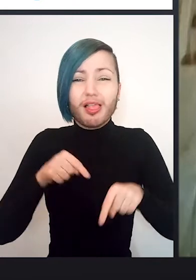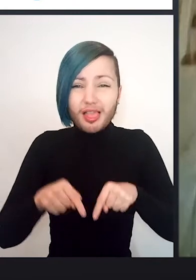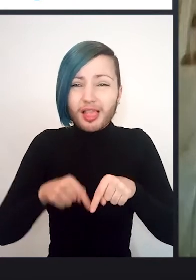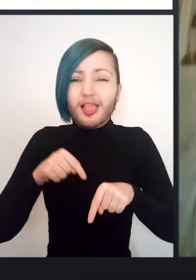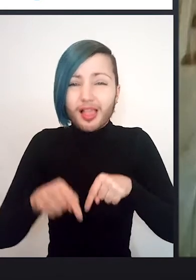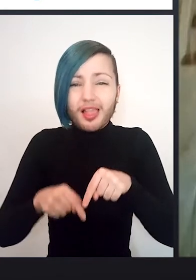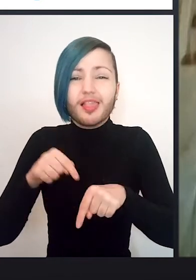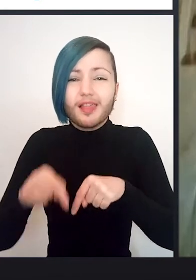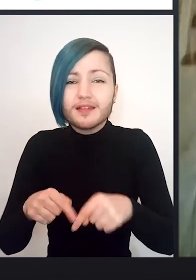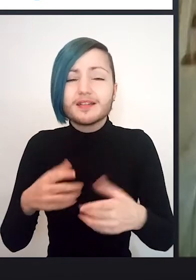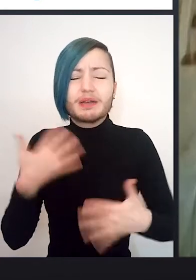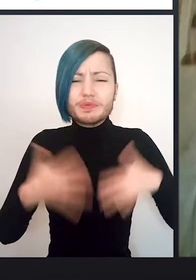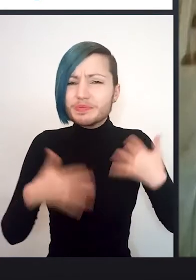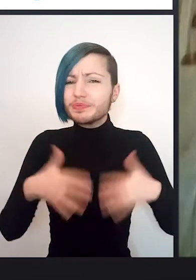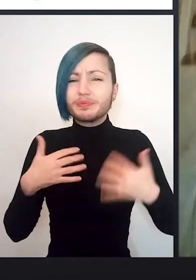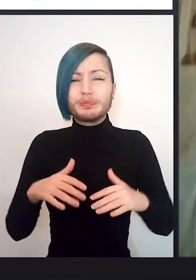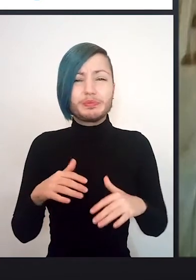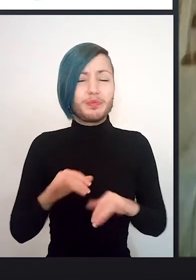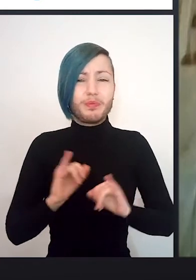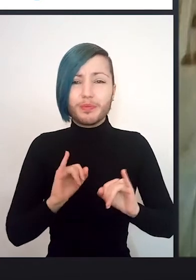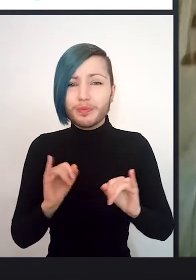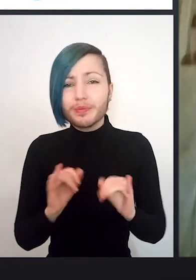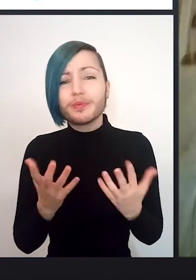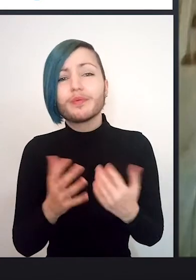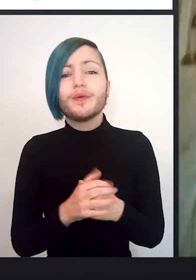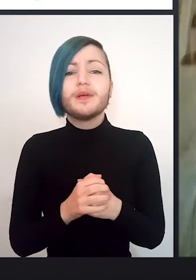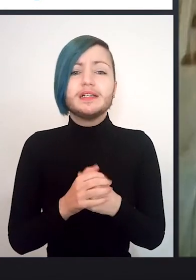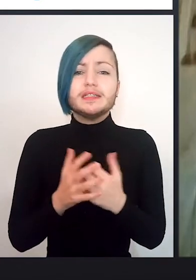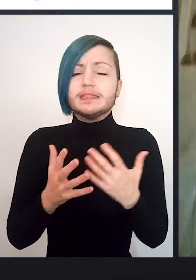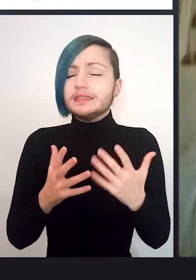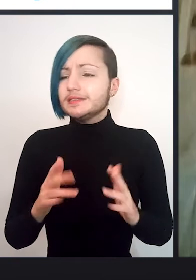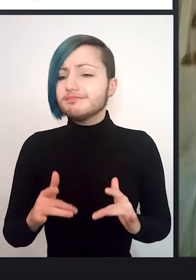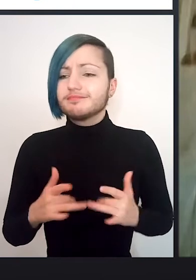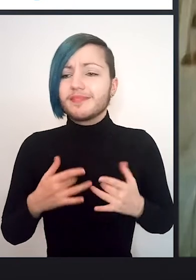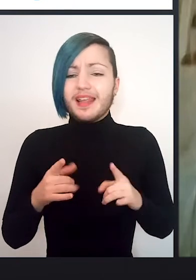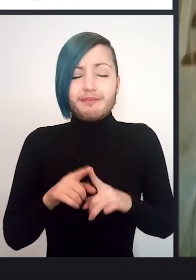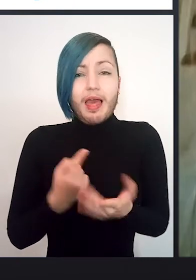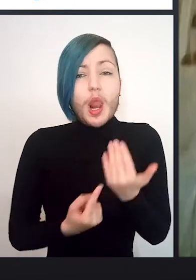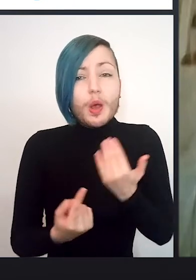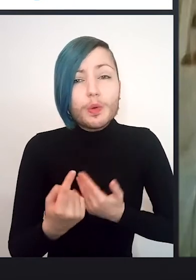room to the next and you're in terrible pain and you feel, you know, lonely or